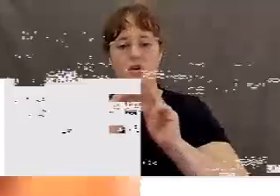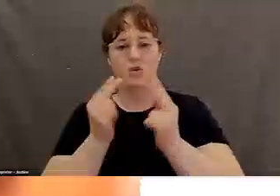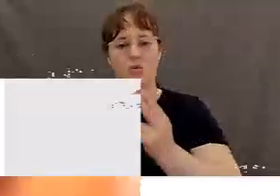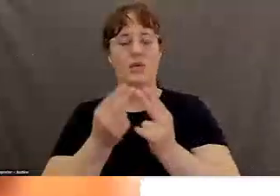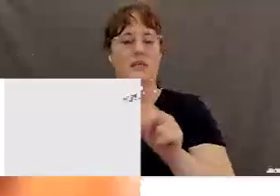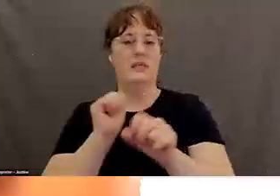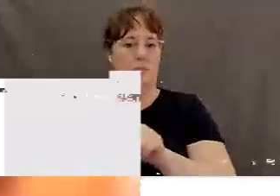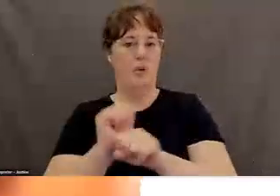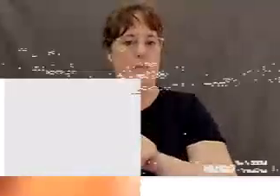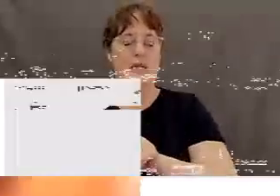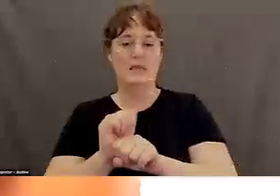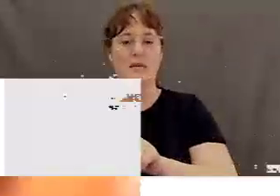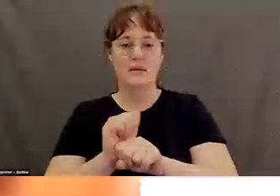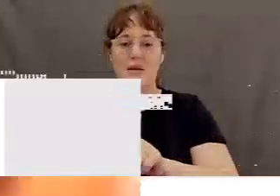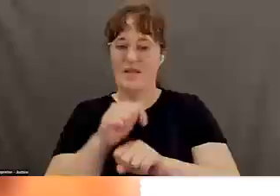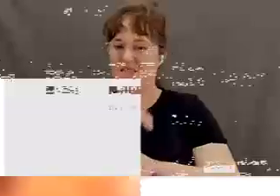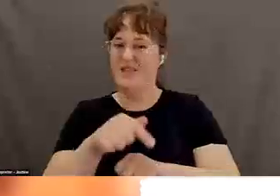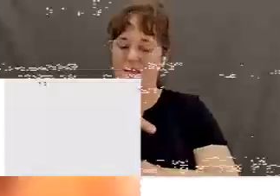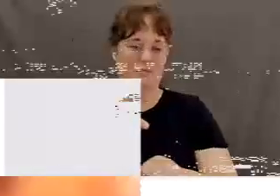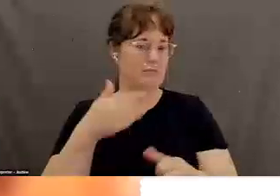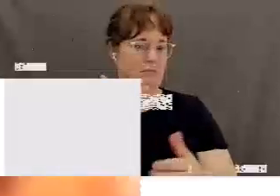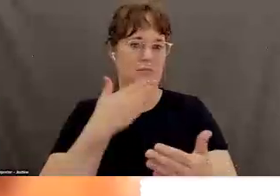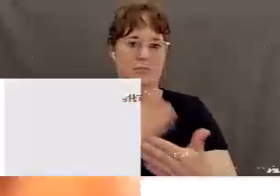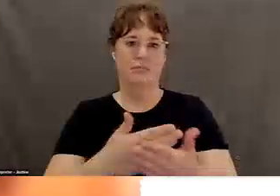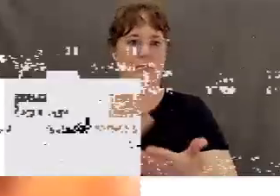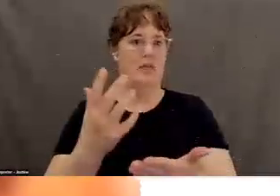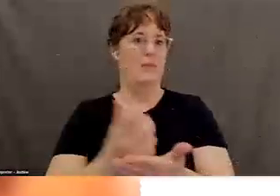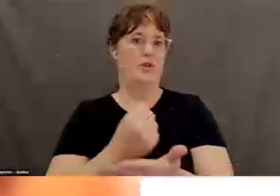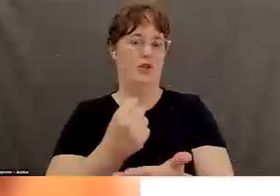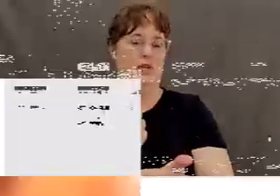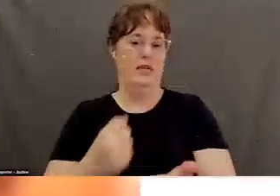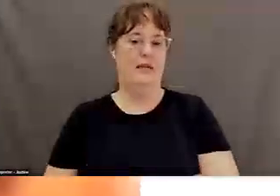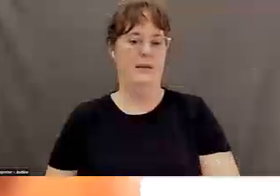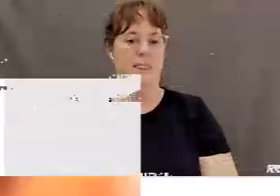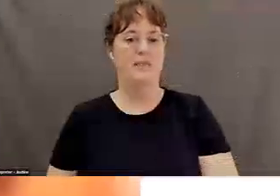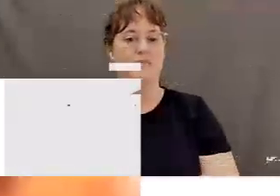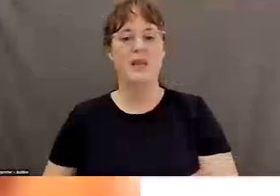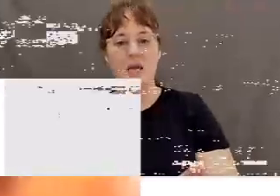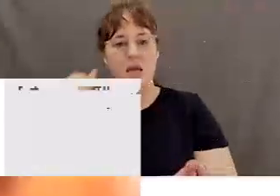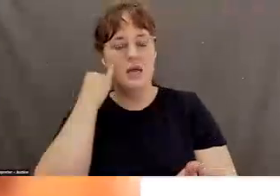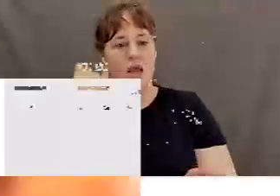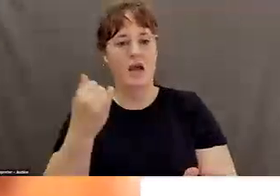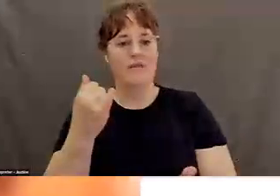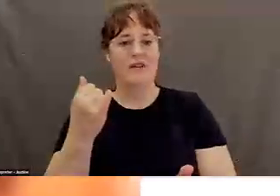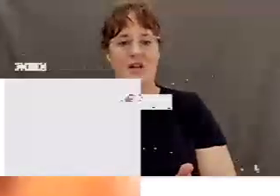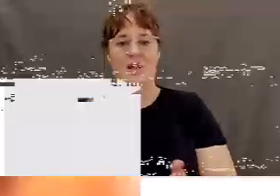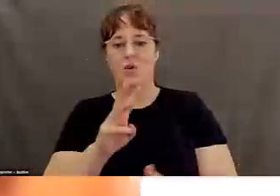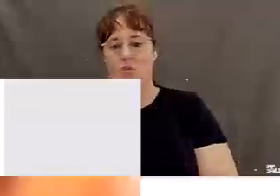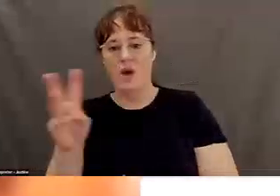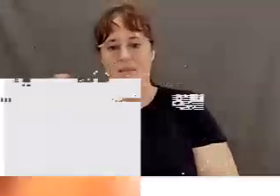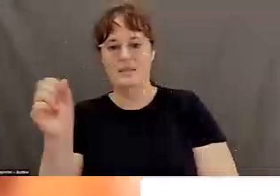Boardroom: If the next steps on the West Seattle project are delayed, we risk losing critical momentum that puts this promise in jeopardy.